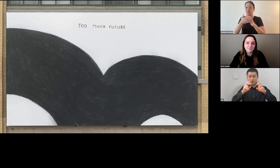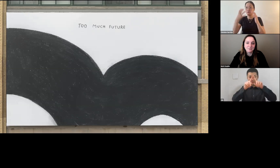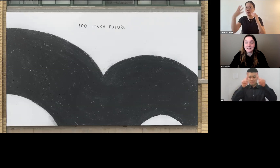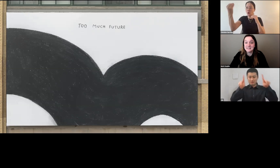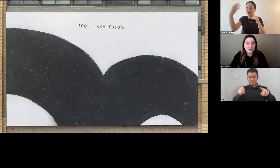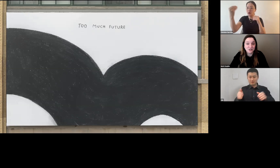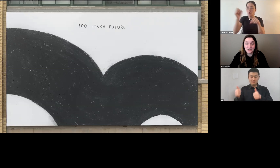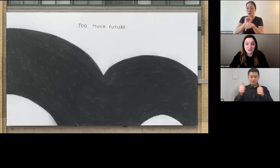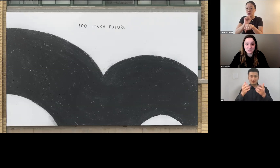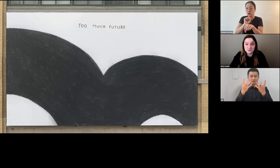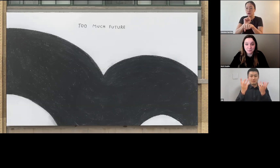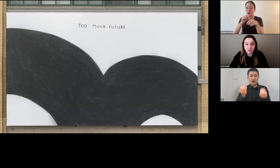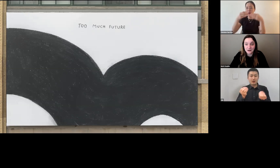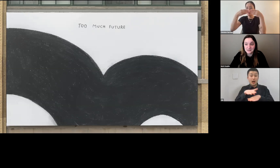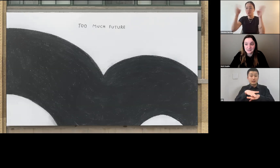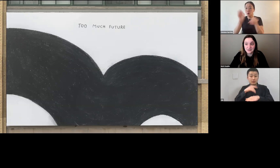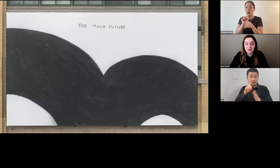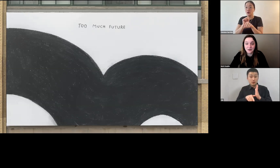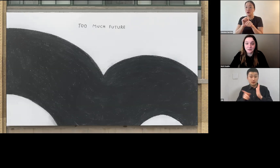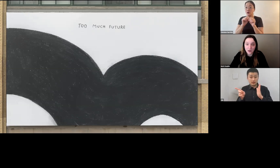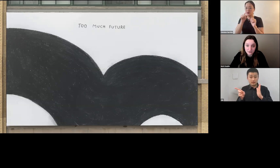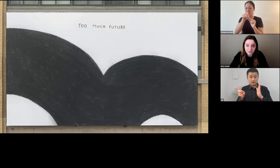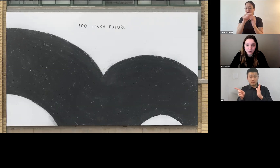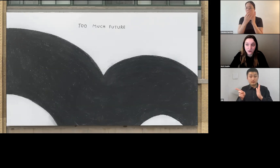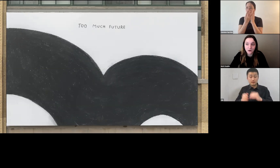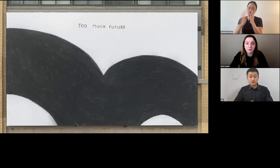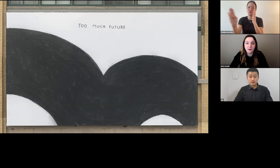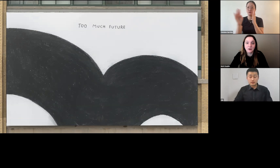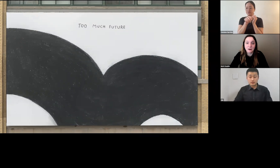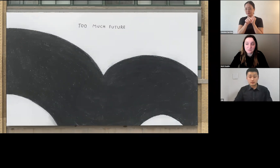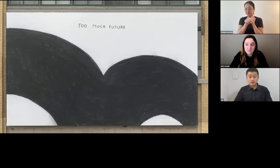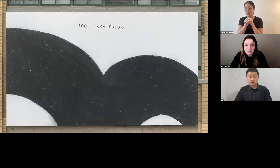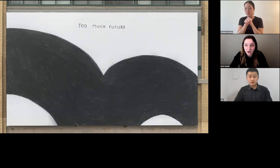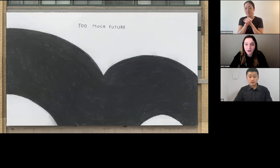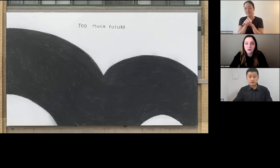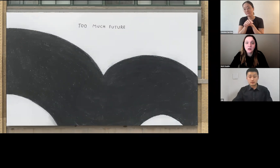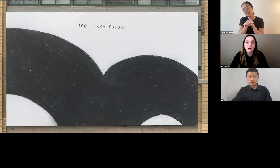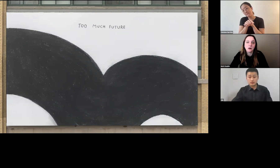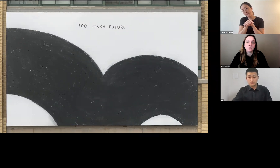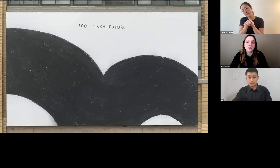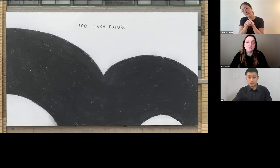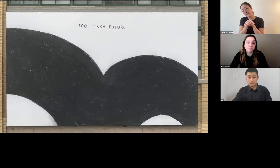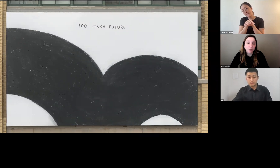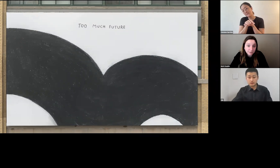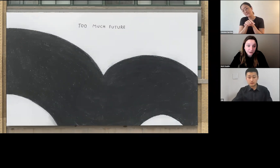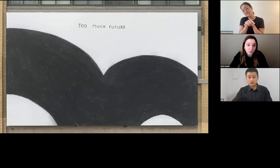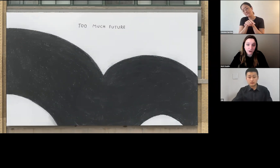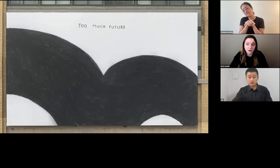But it's actually changed my practice. I've had a lot of work, become outside, a lot of public work,